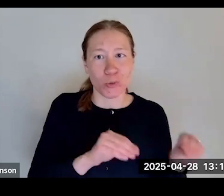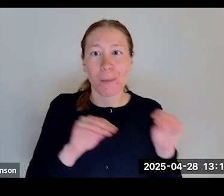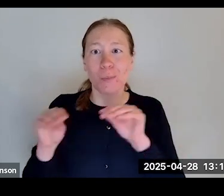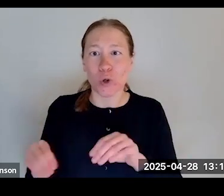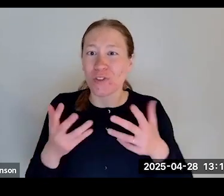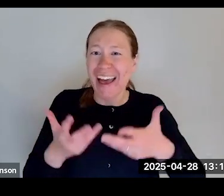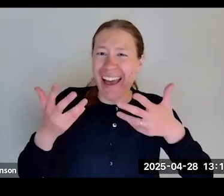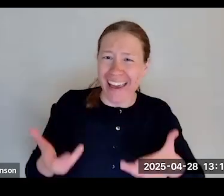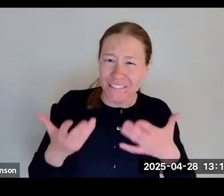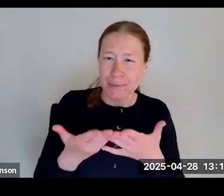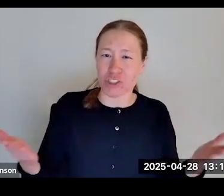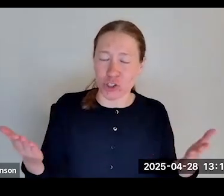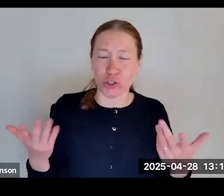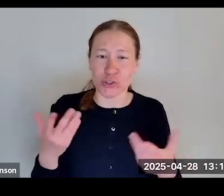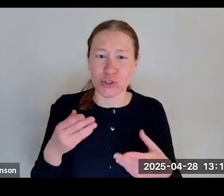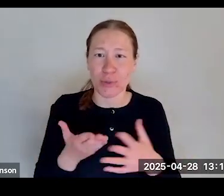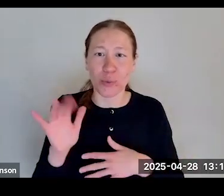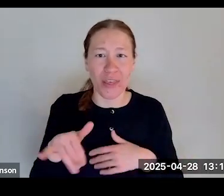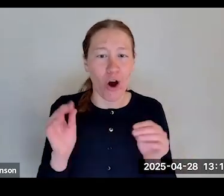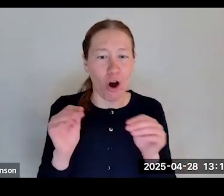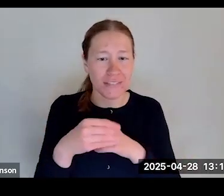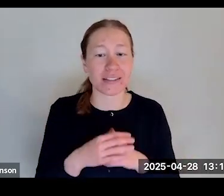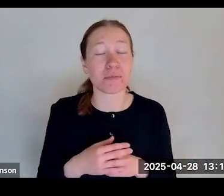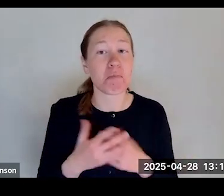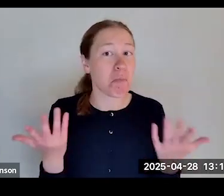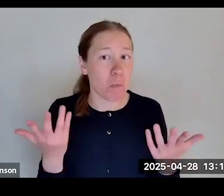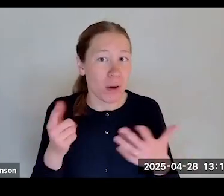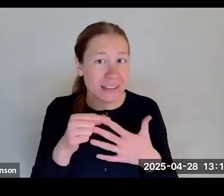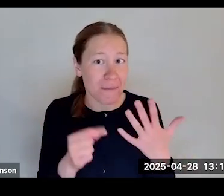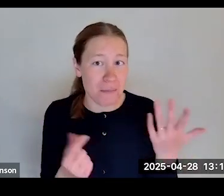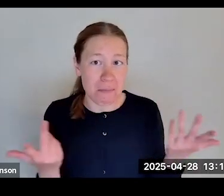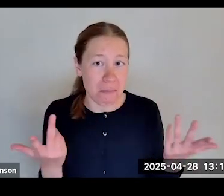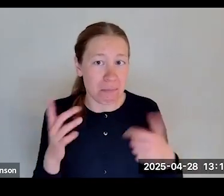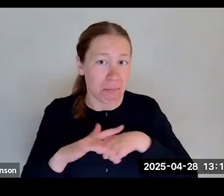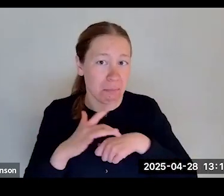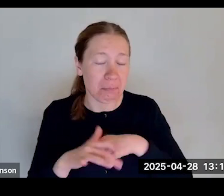So in this circumstance, an accommodation that could be explored is the use of a dolly or a rolling cart